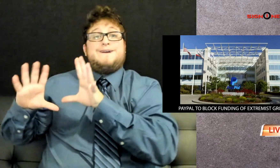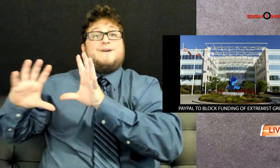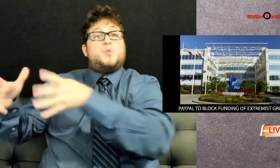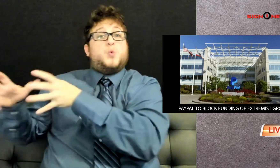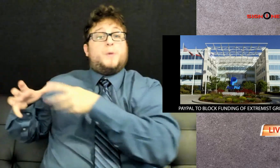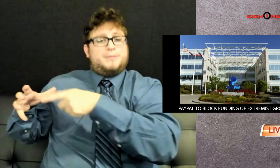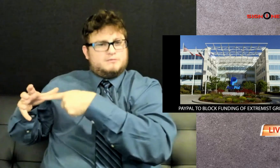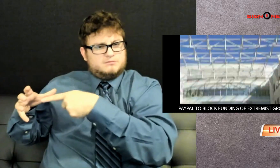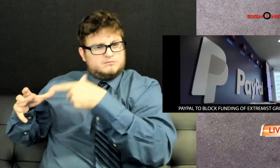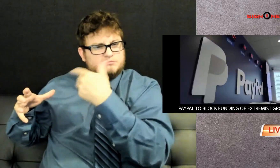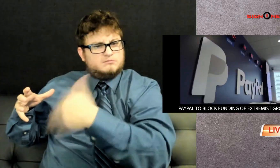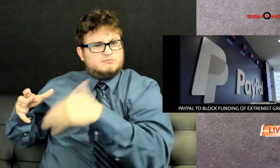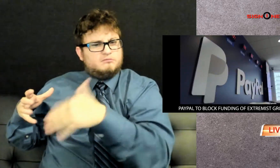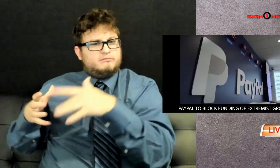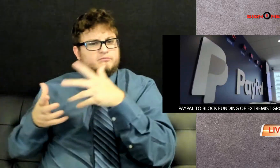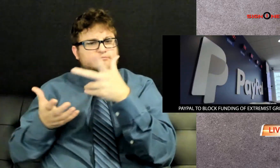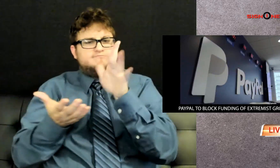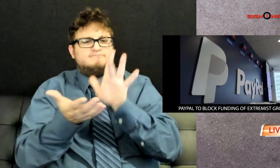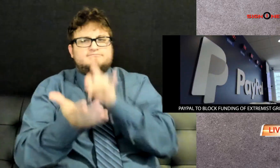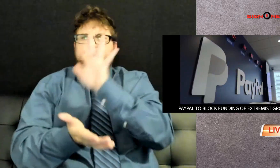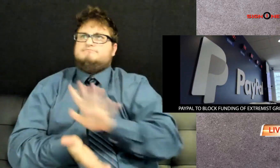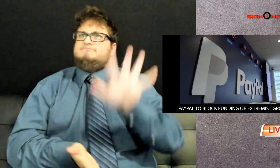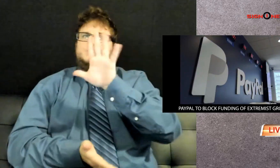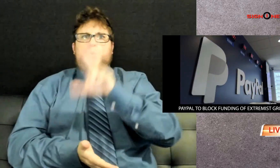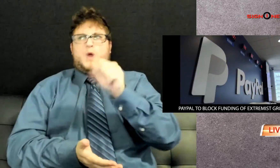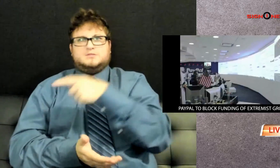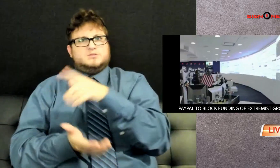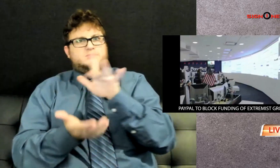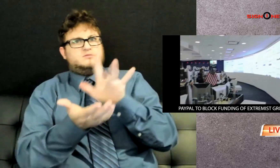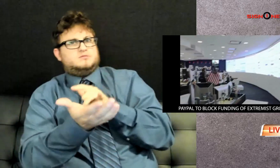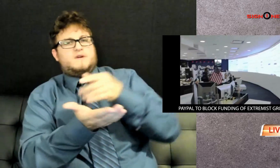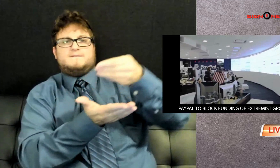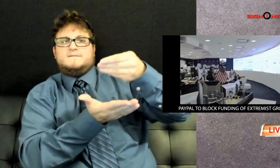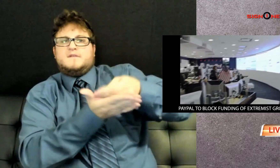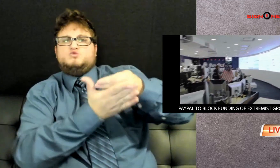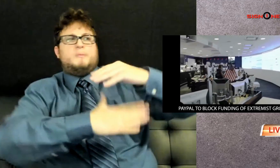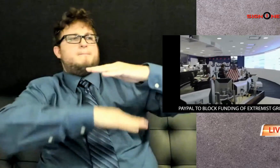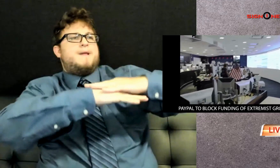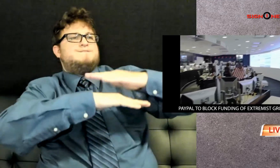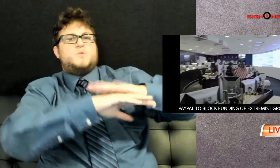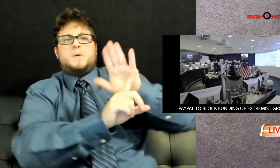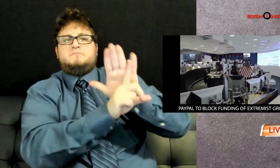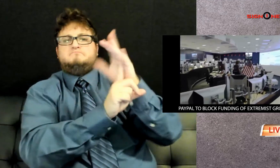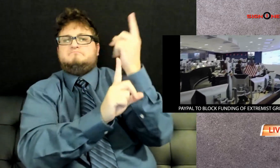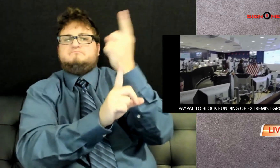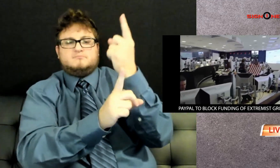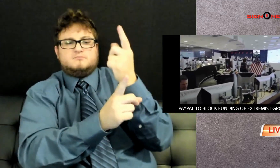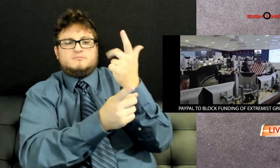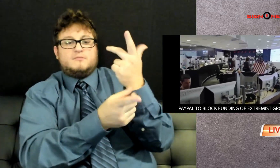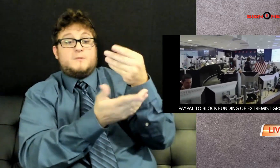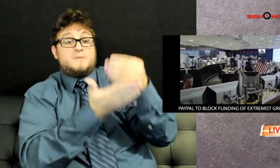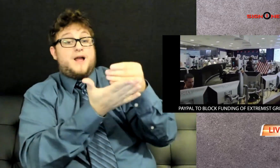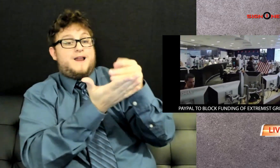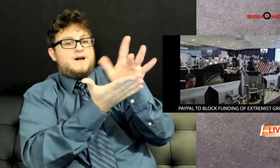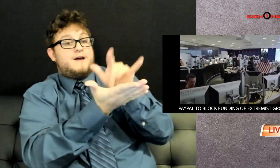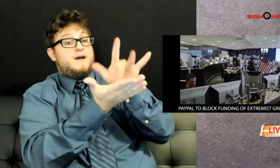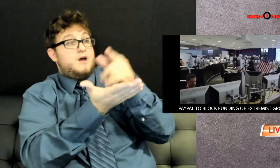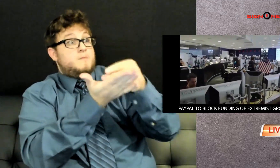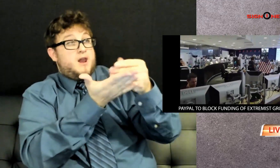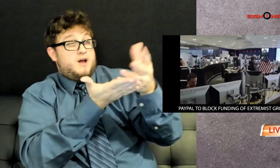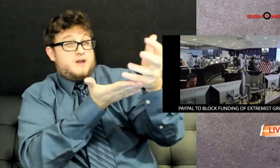the research will help them understand how hate groups across the US are attempting to